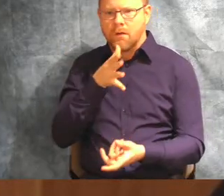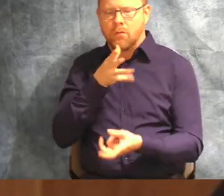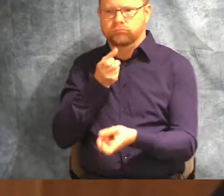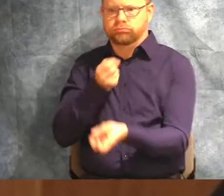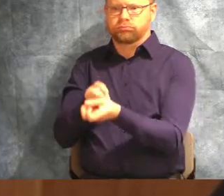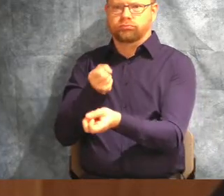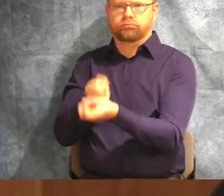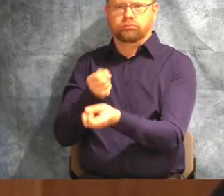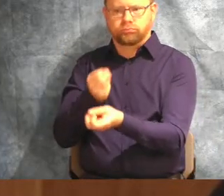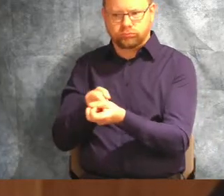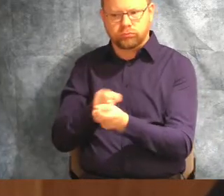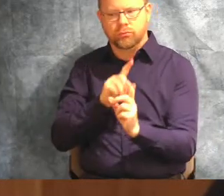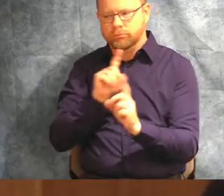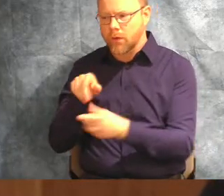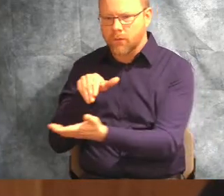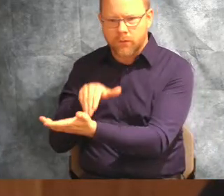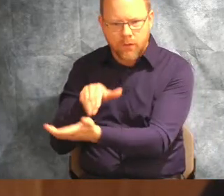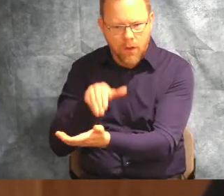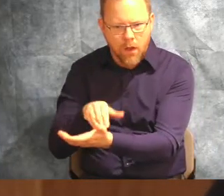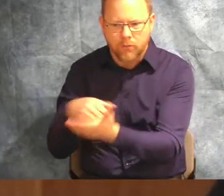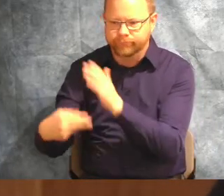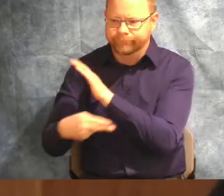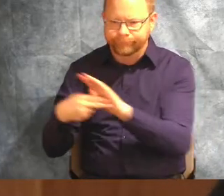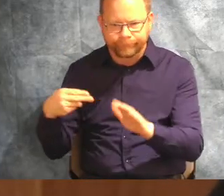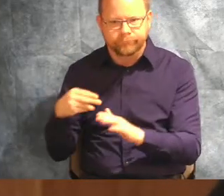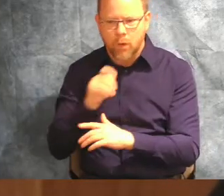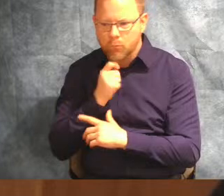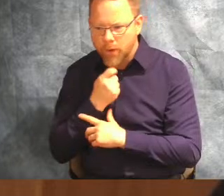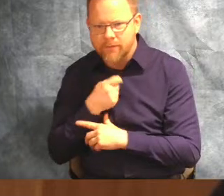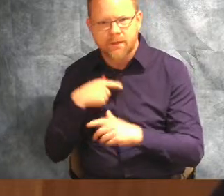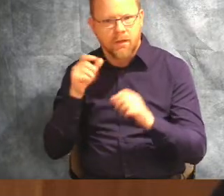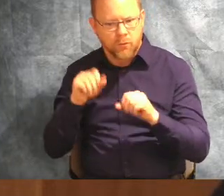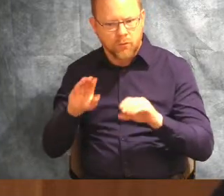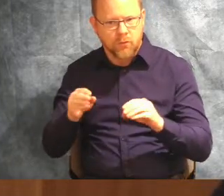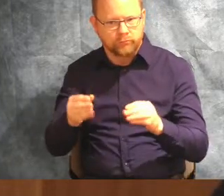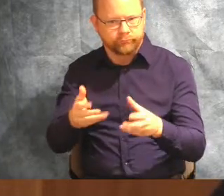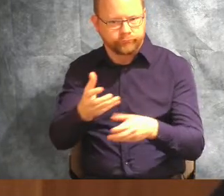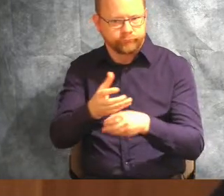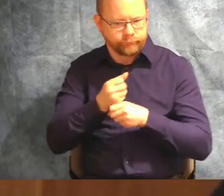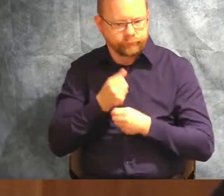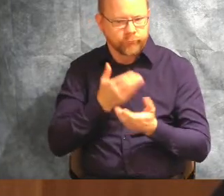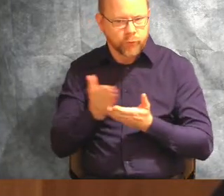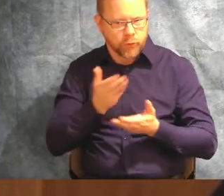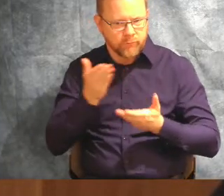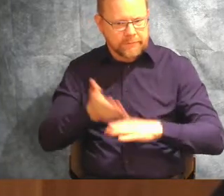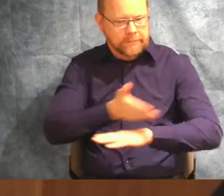the diagnosis and support that I needed to get to where I am today. For those affected by apraxia,